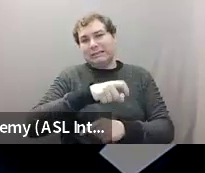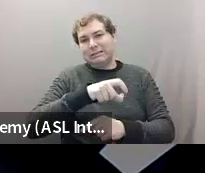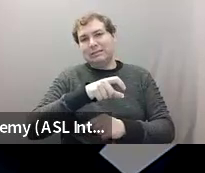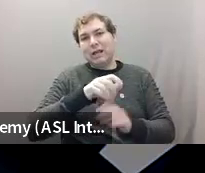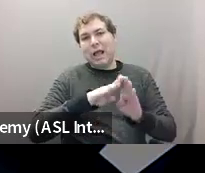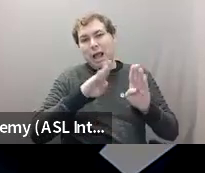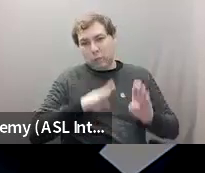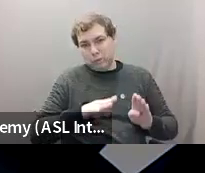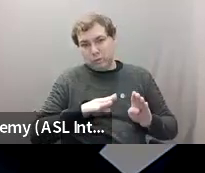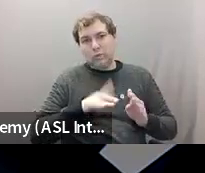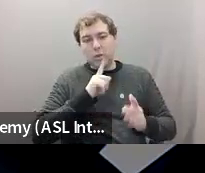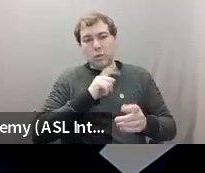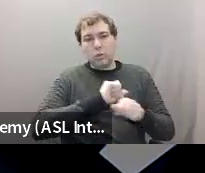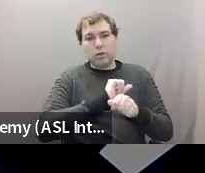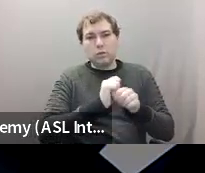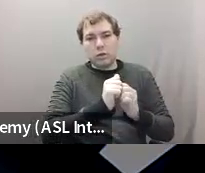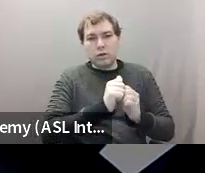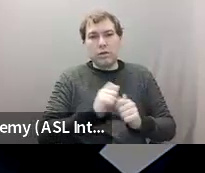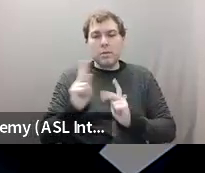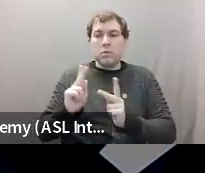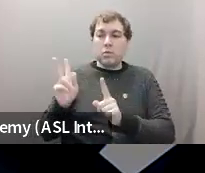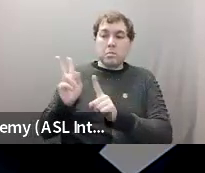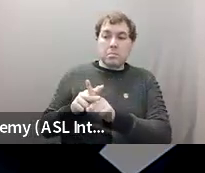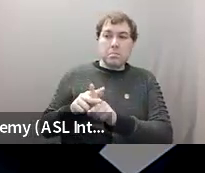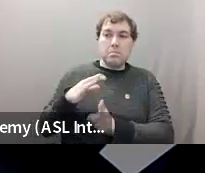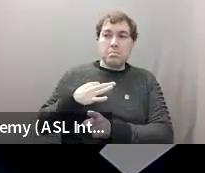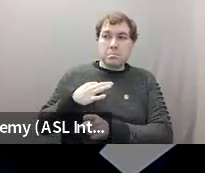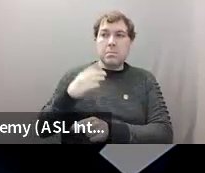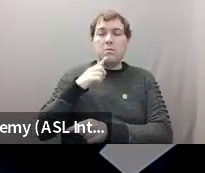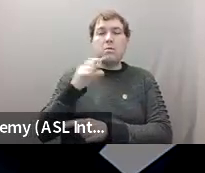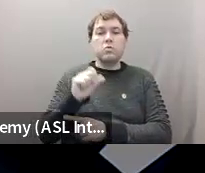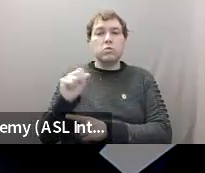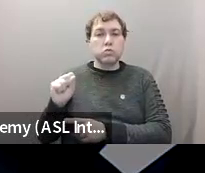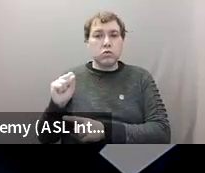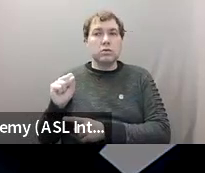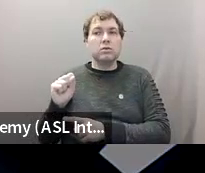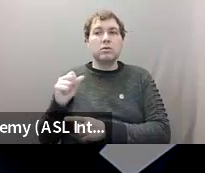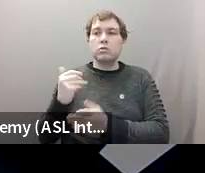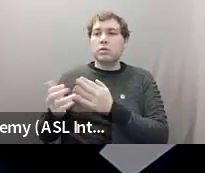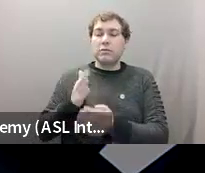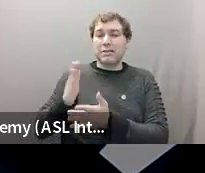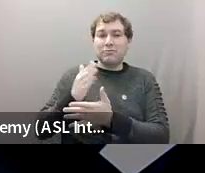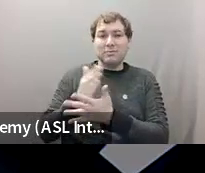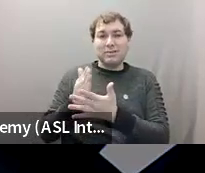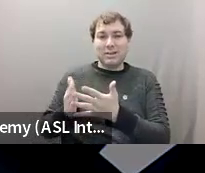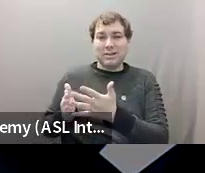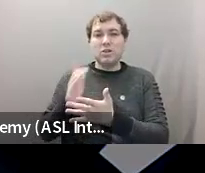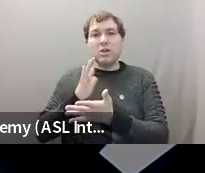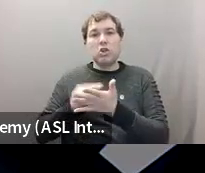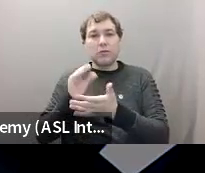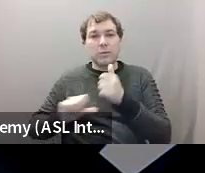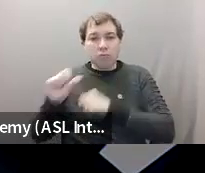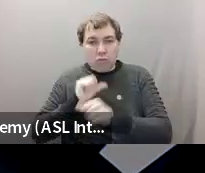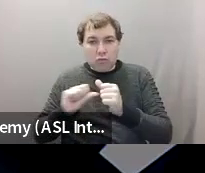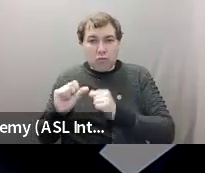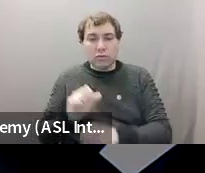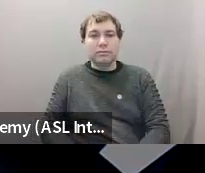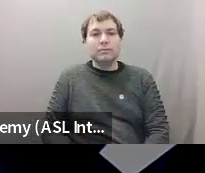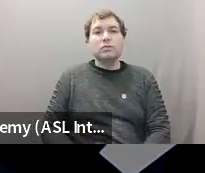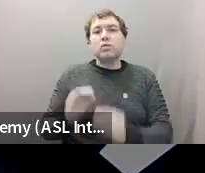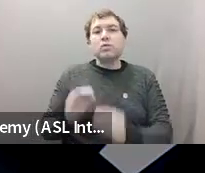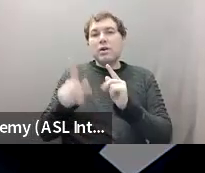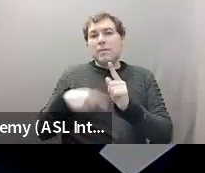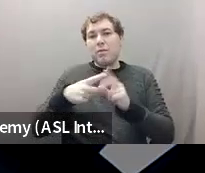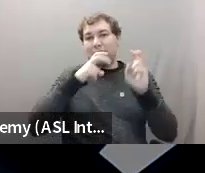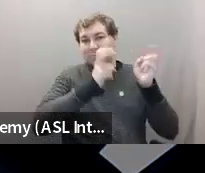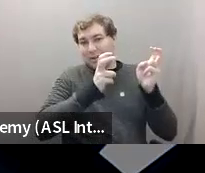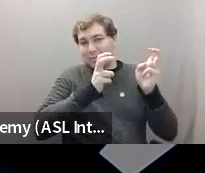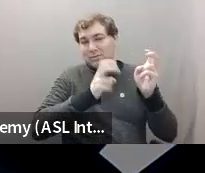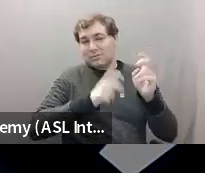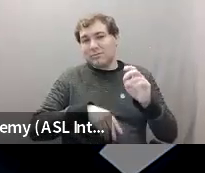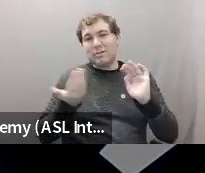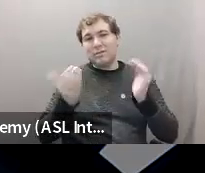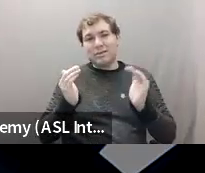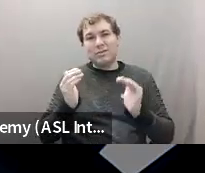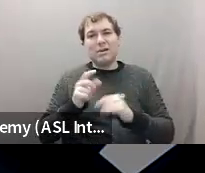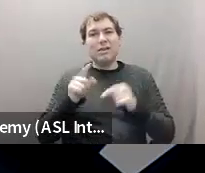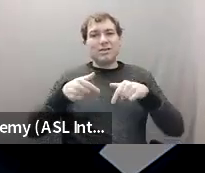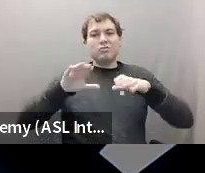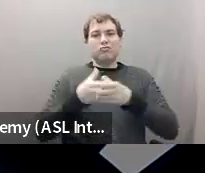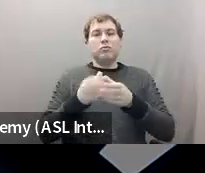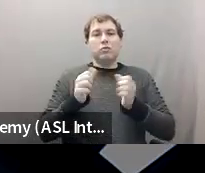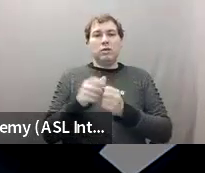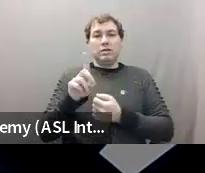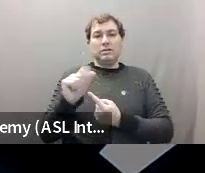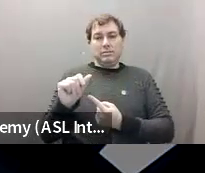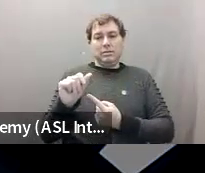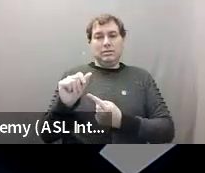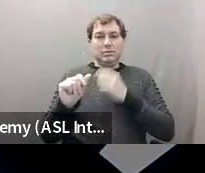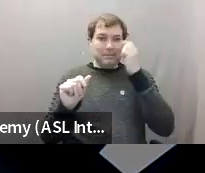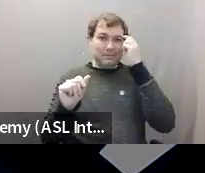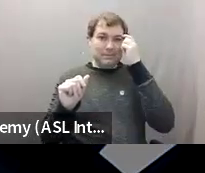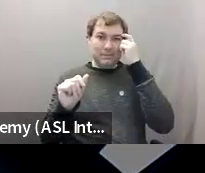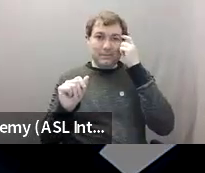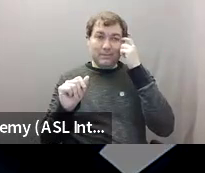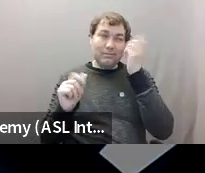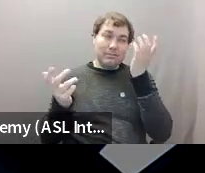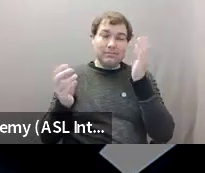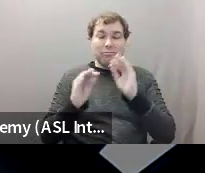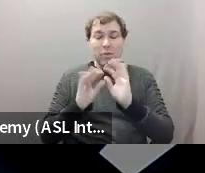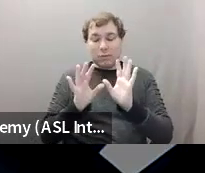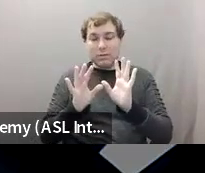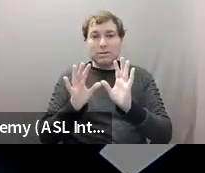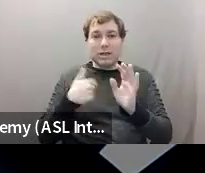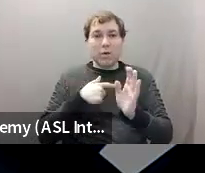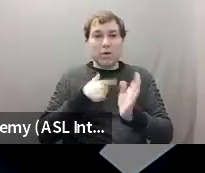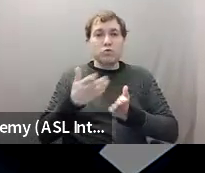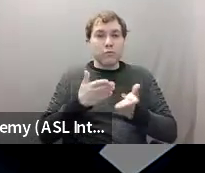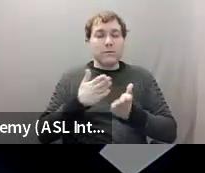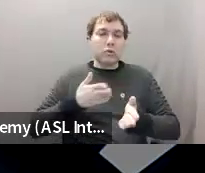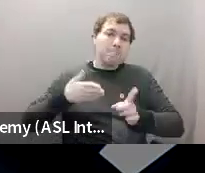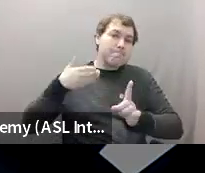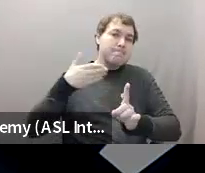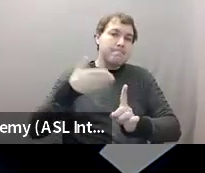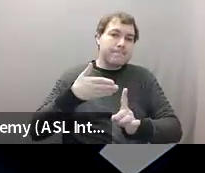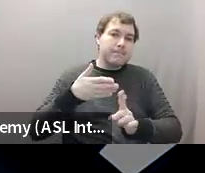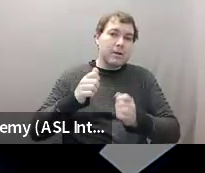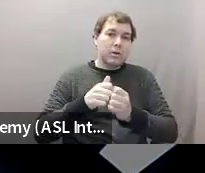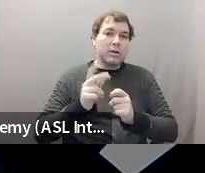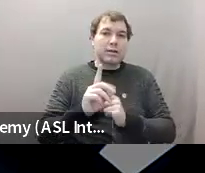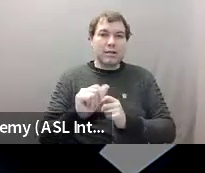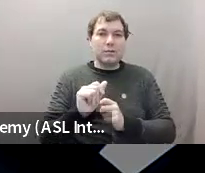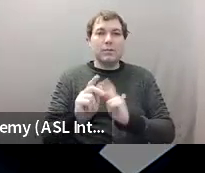Tracee Garner: We'll hopefully work together. People that are applying for social security whatever stage they're in can hopefully learn from one each of one another. So it's more about the topic than it is about that. This is a group for people with disabilities, because obviously the nature of our services are already geared toward people with disabilities. So that's kind of like.